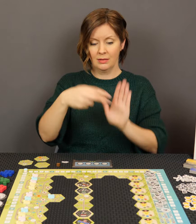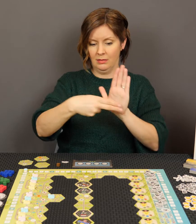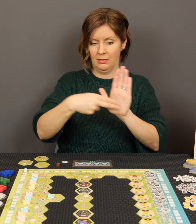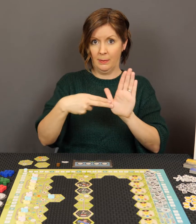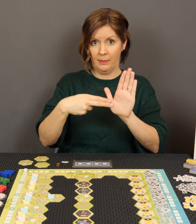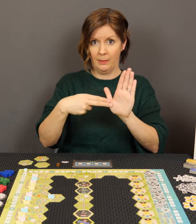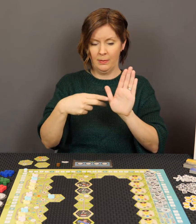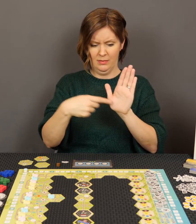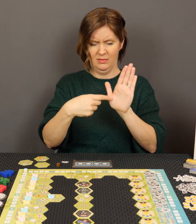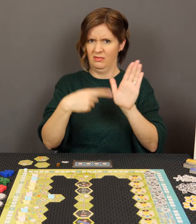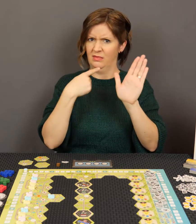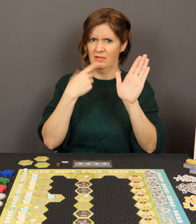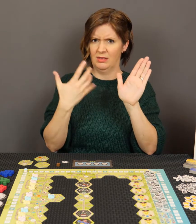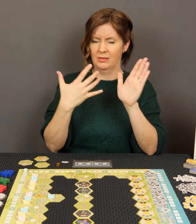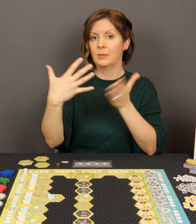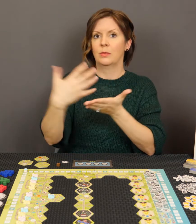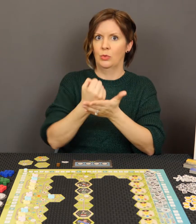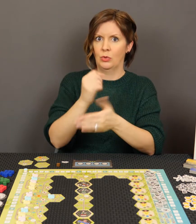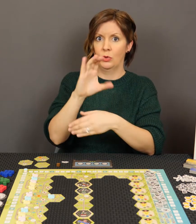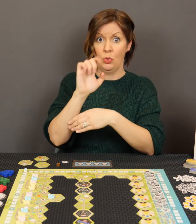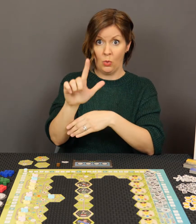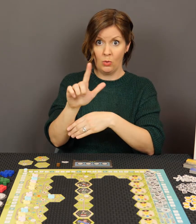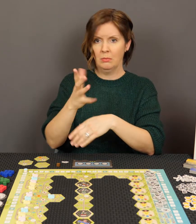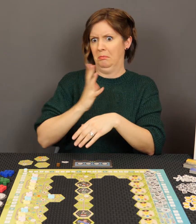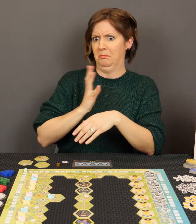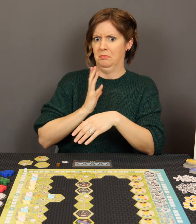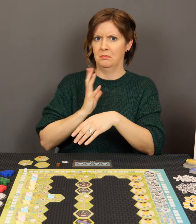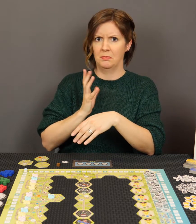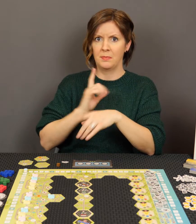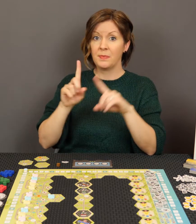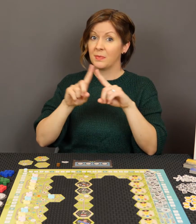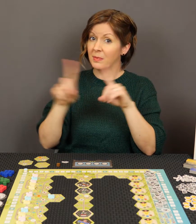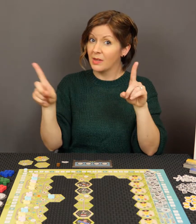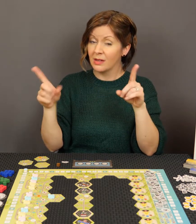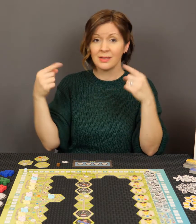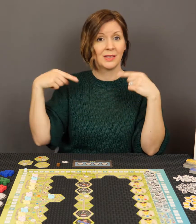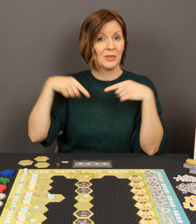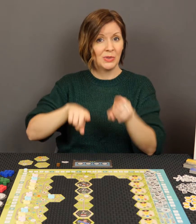If the tile says that I earn coal, that’s great!